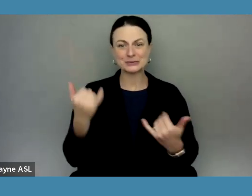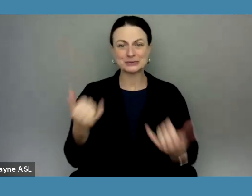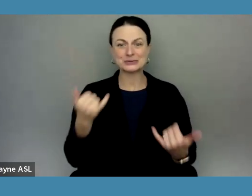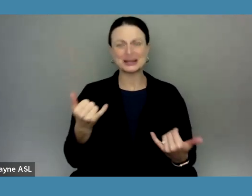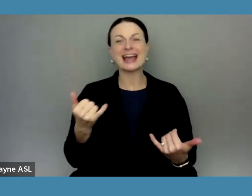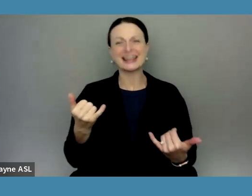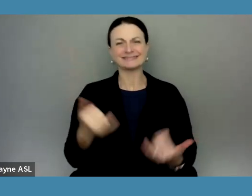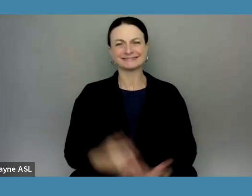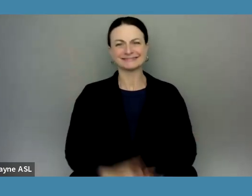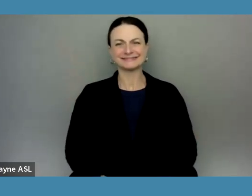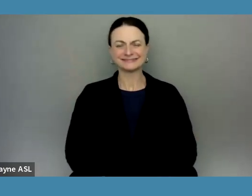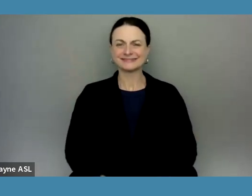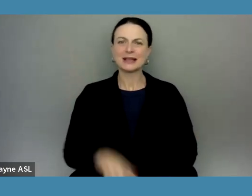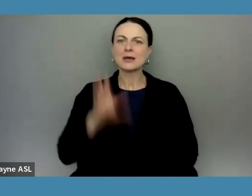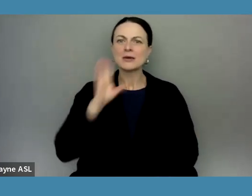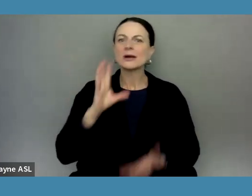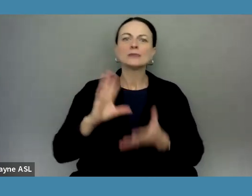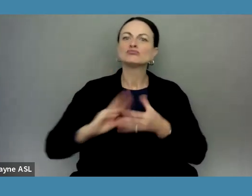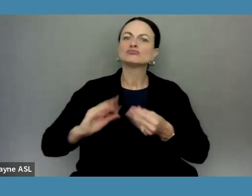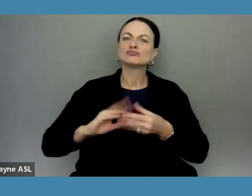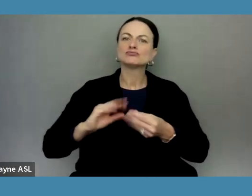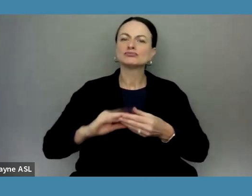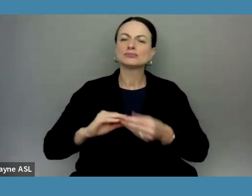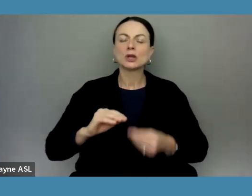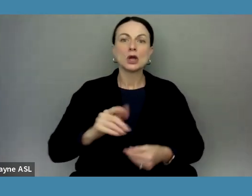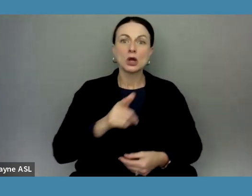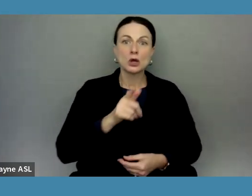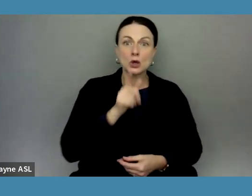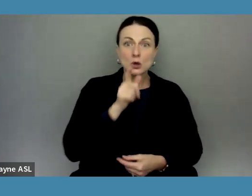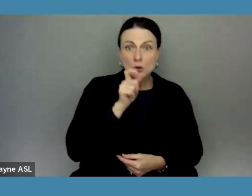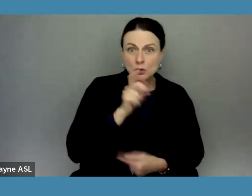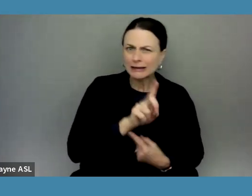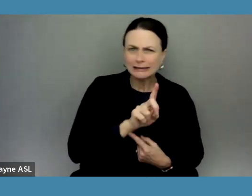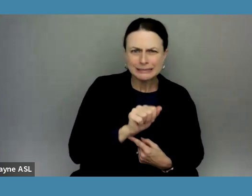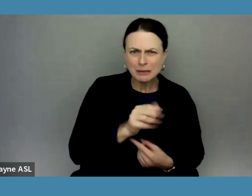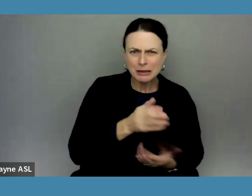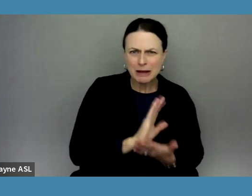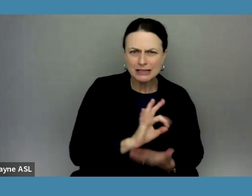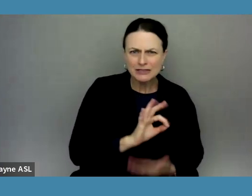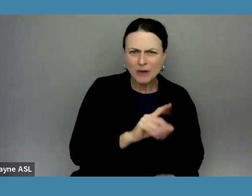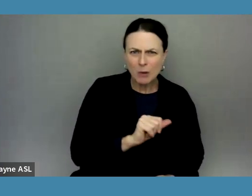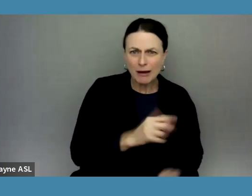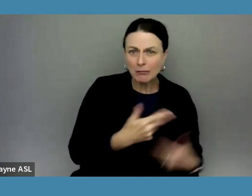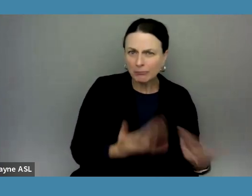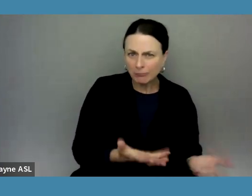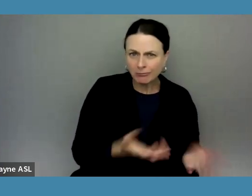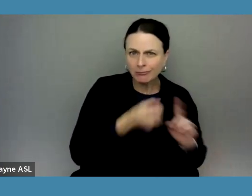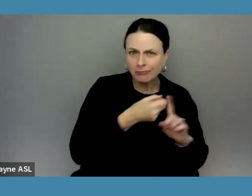to talk a little bit about who Disability Rights Florida is, and give a brief overview of